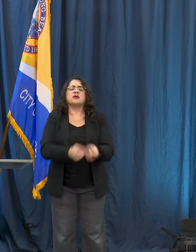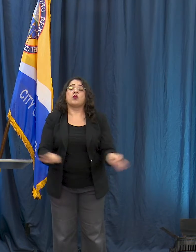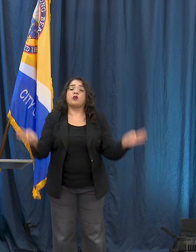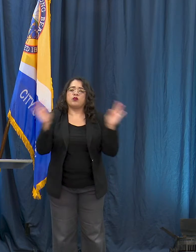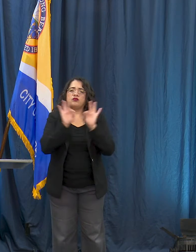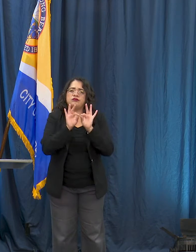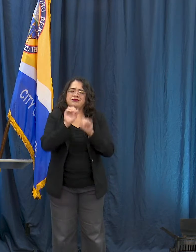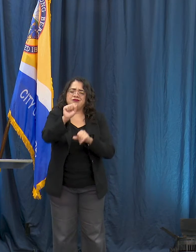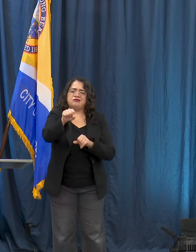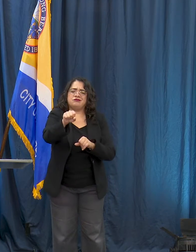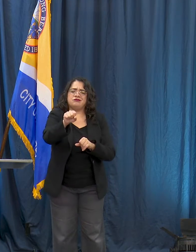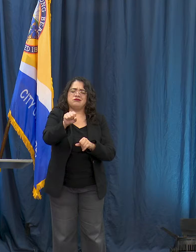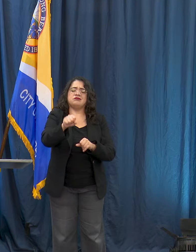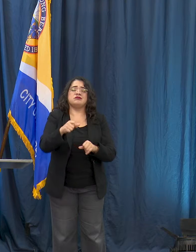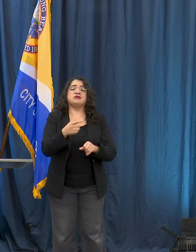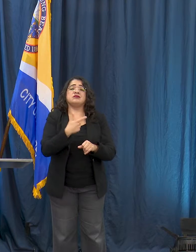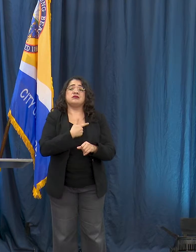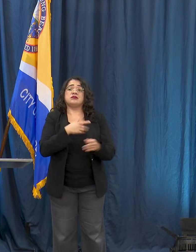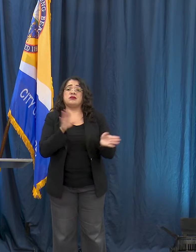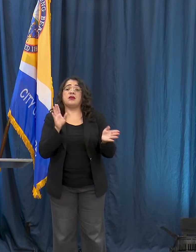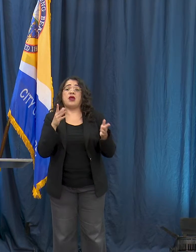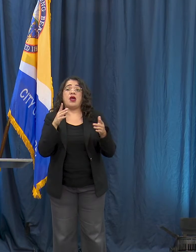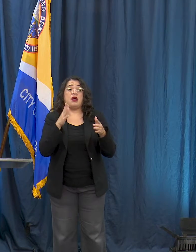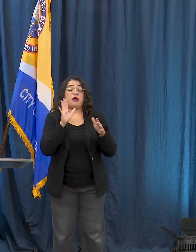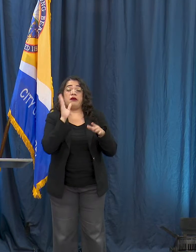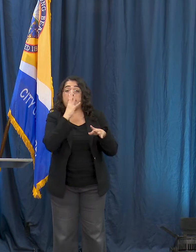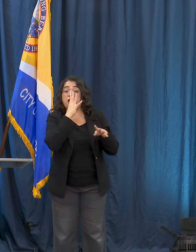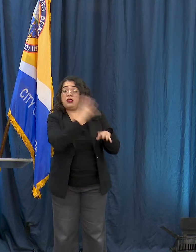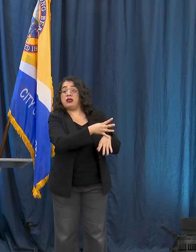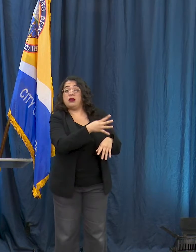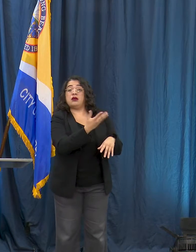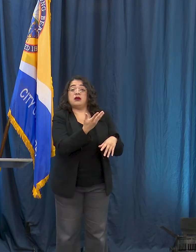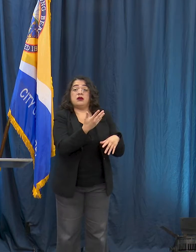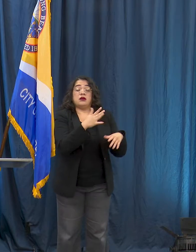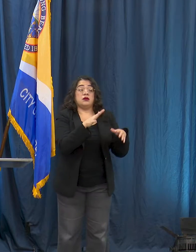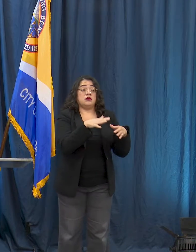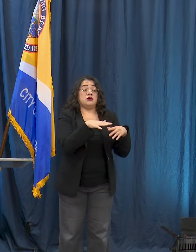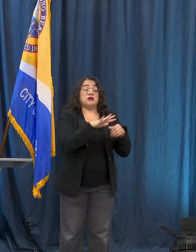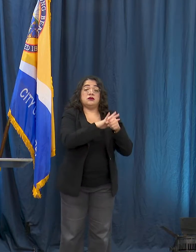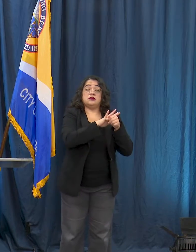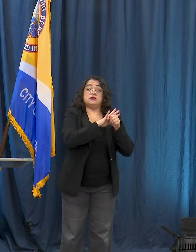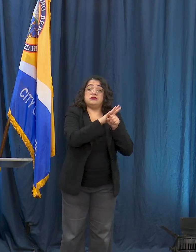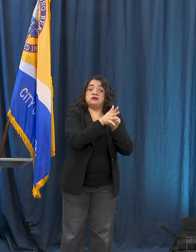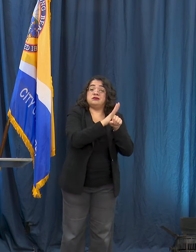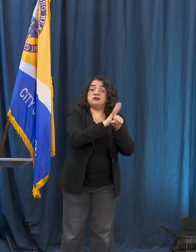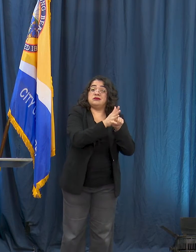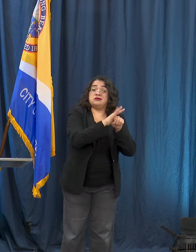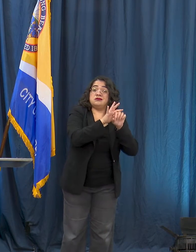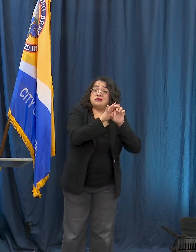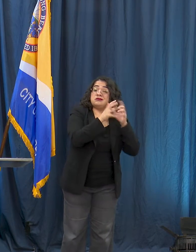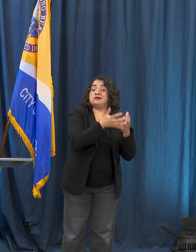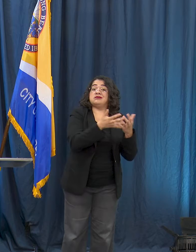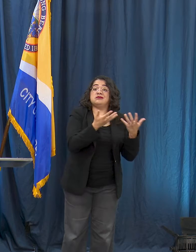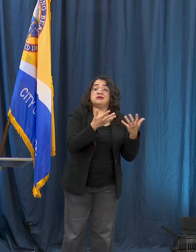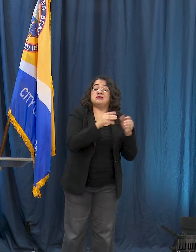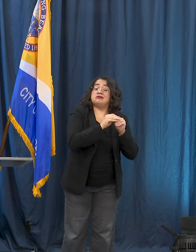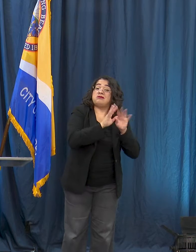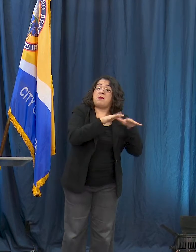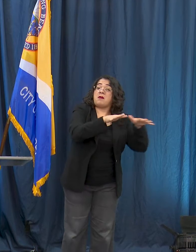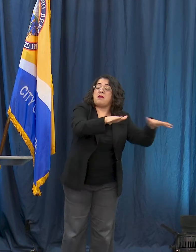However, we cannot set aside the focus on the COVID-19 pandemic. In addition to the public health crises of systemic racism and injustice,